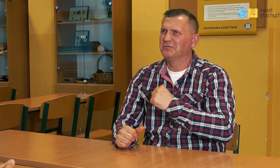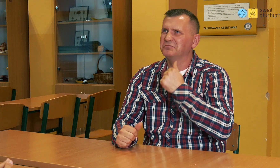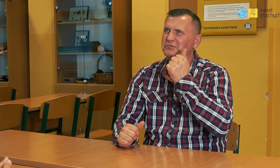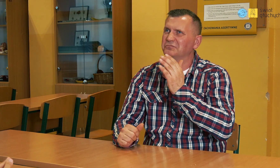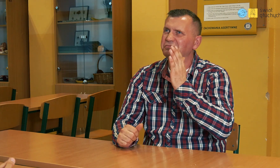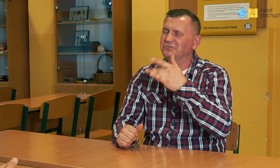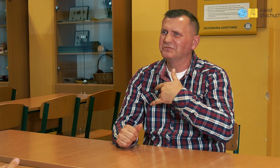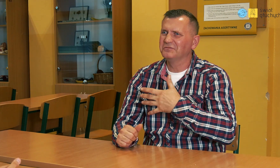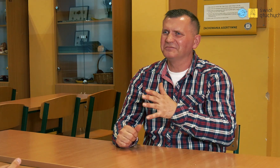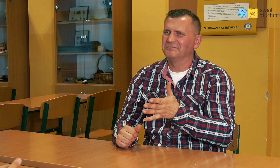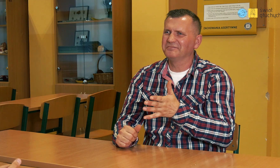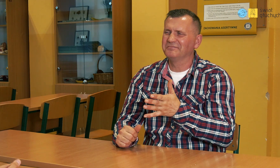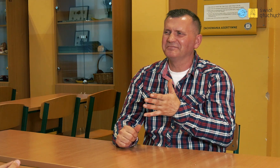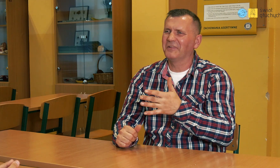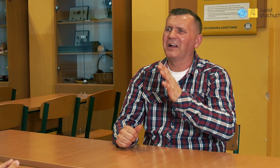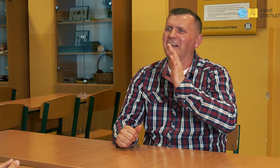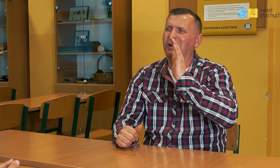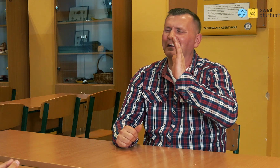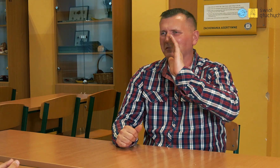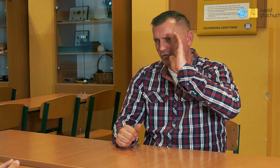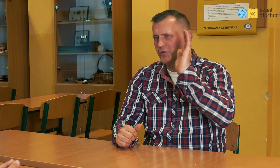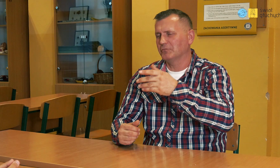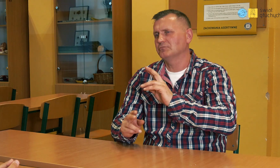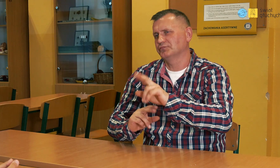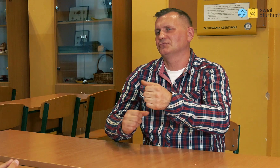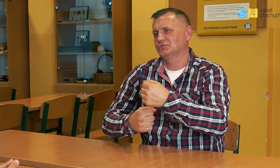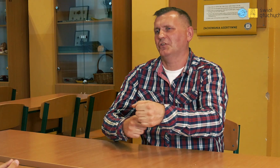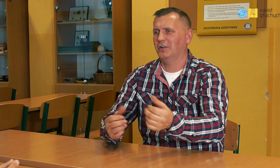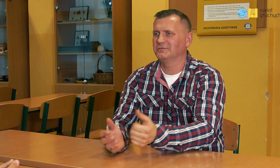I didn't really want to, but eventually, I decided to become a carpenter.